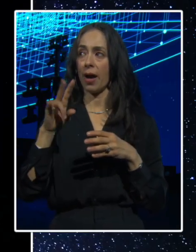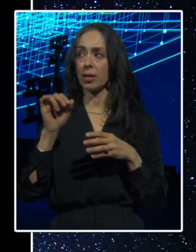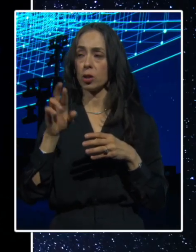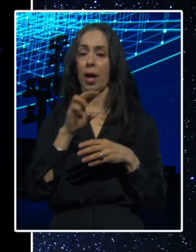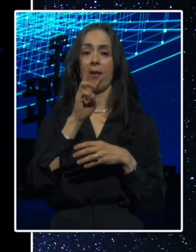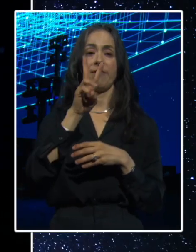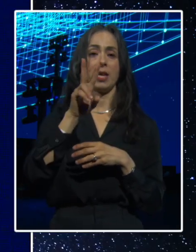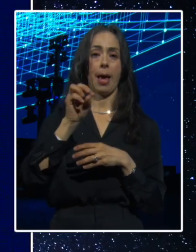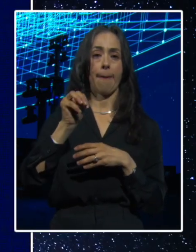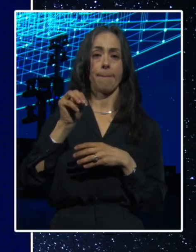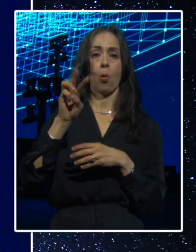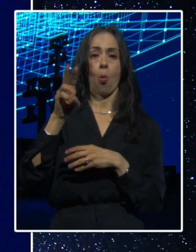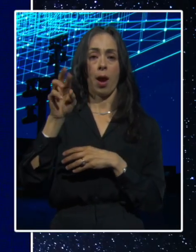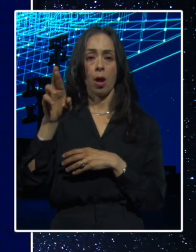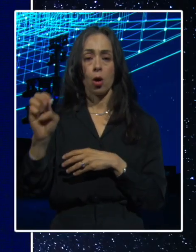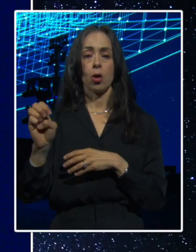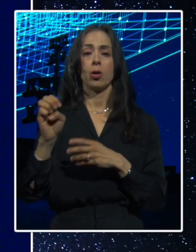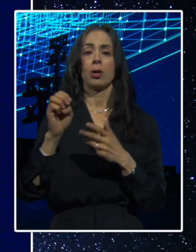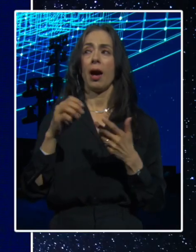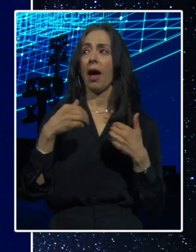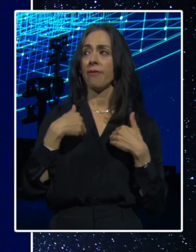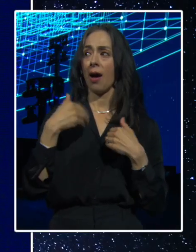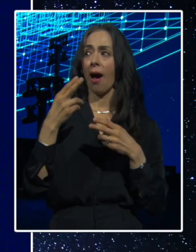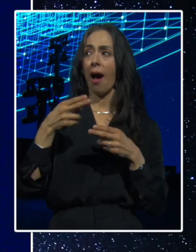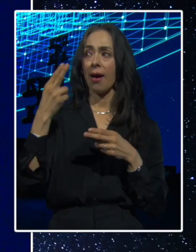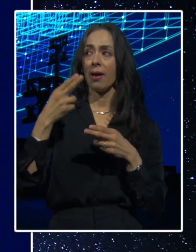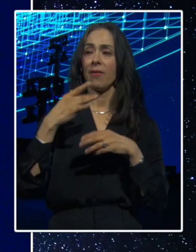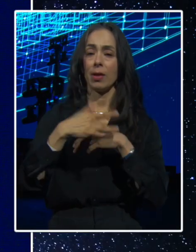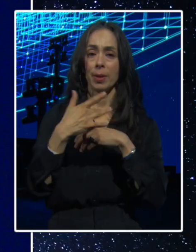with enterprise-class features like high availability,